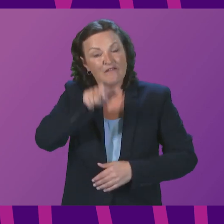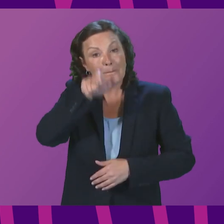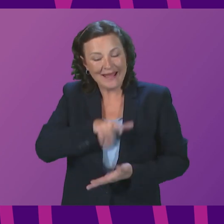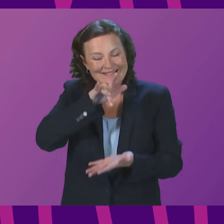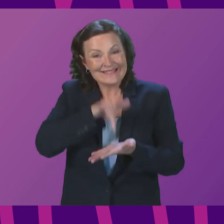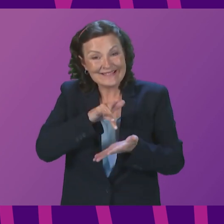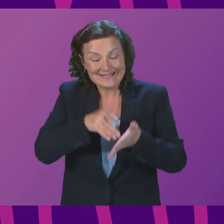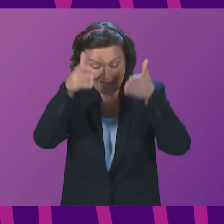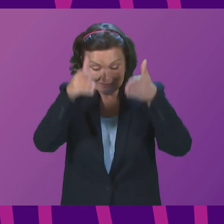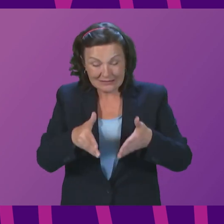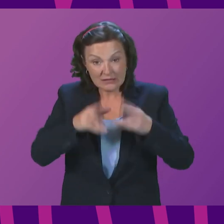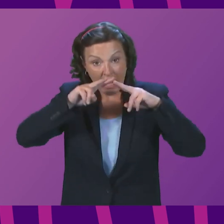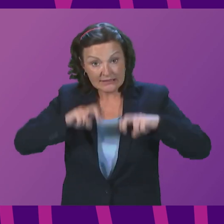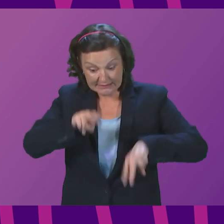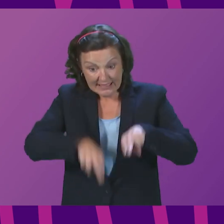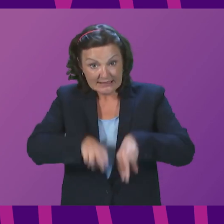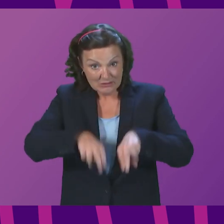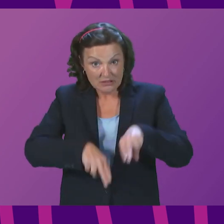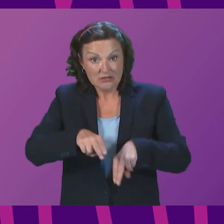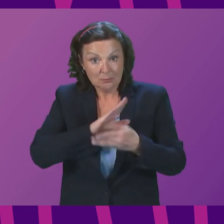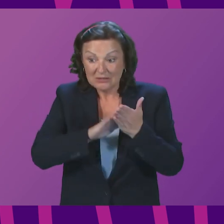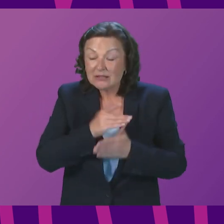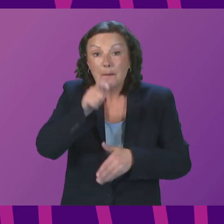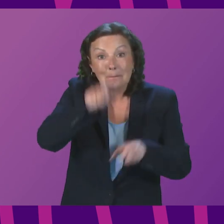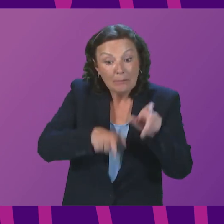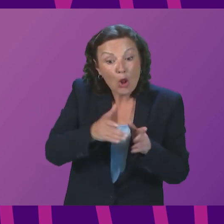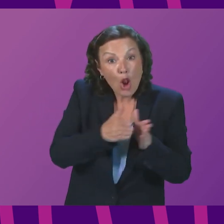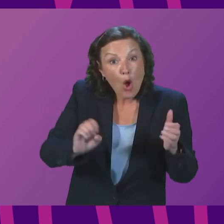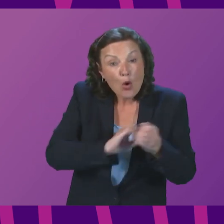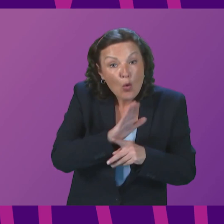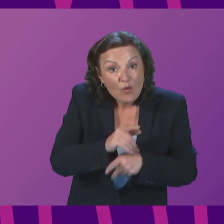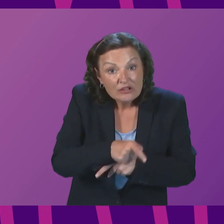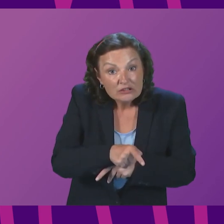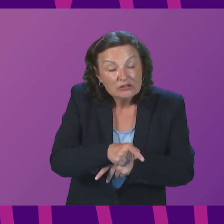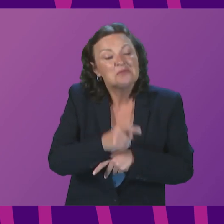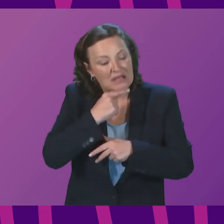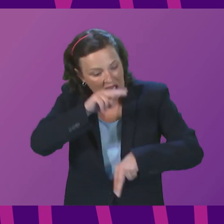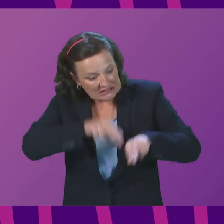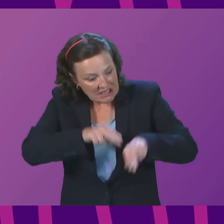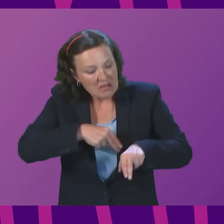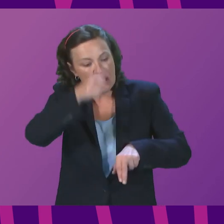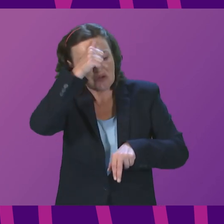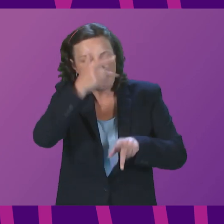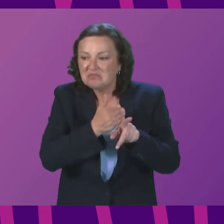needs of people with long Covid to ensure that they can be supported to access the most appropriate support for them.